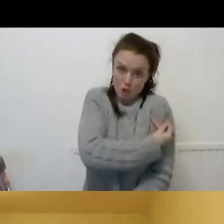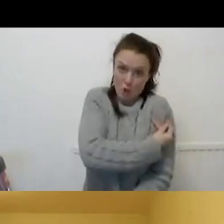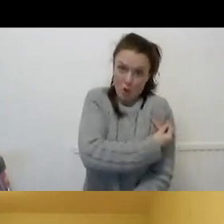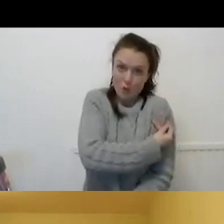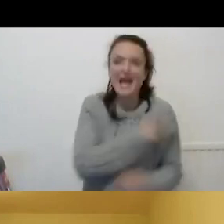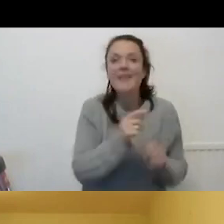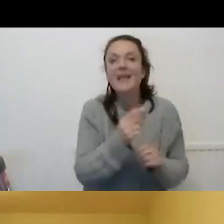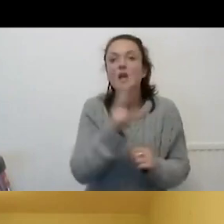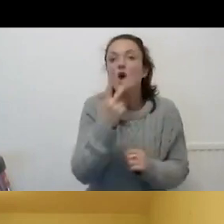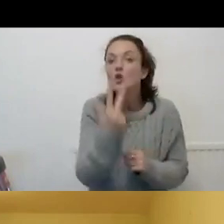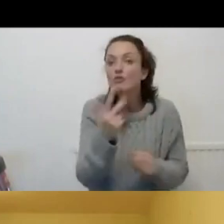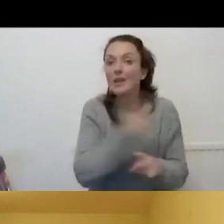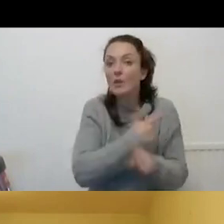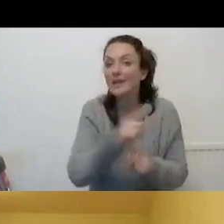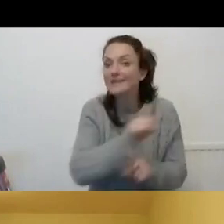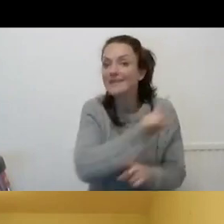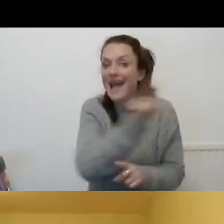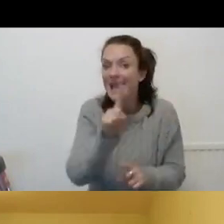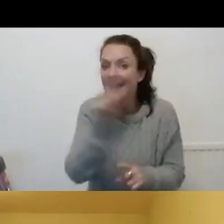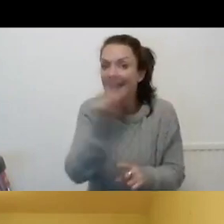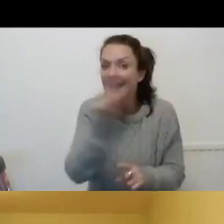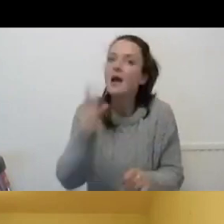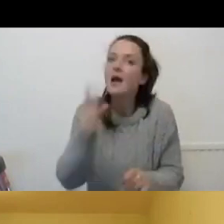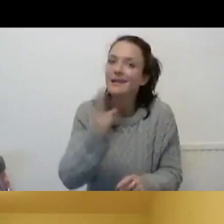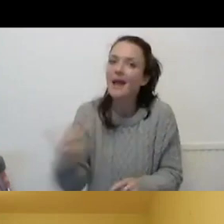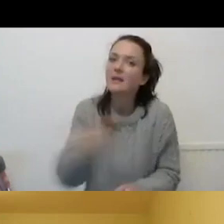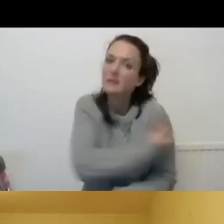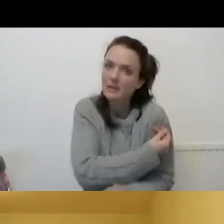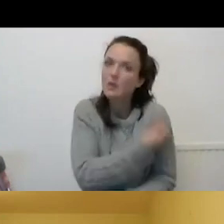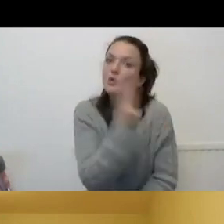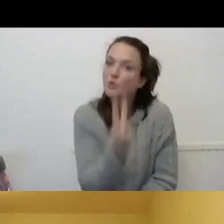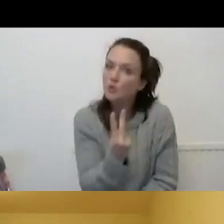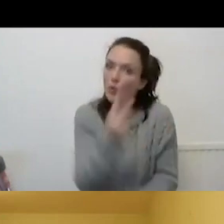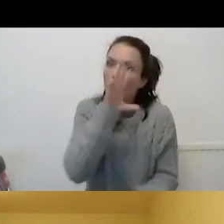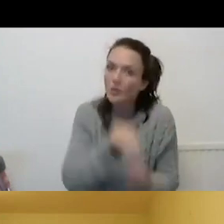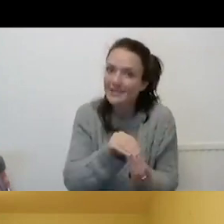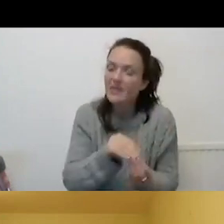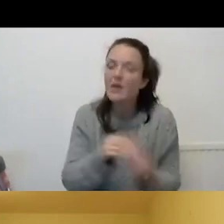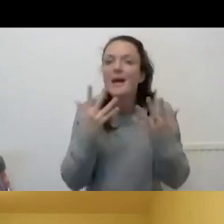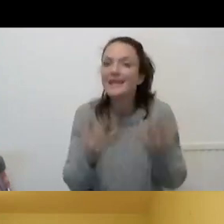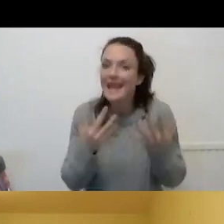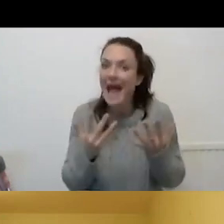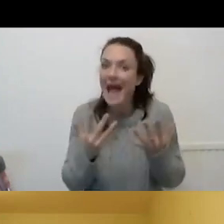the next 110 12 weeks later. So the reason for doing this is is really important. It's because